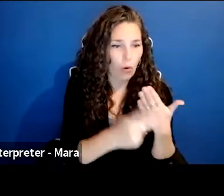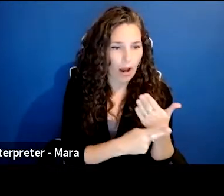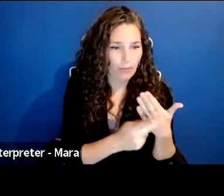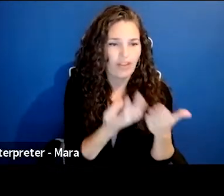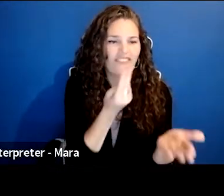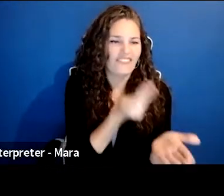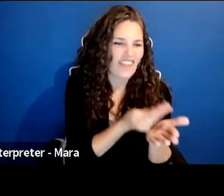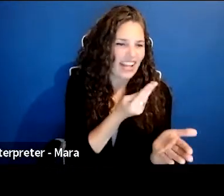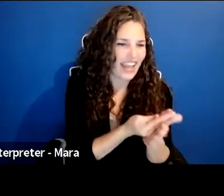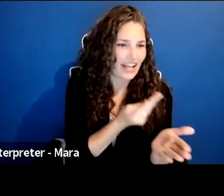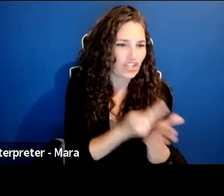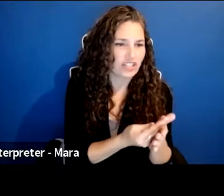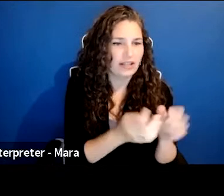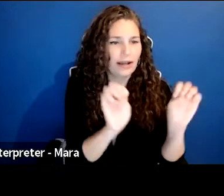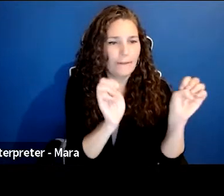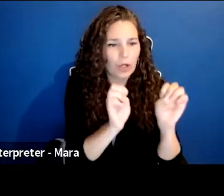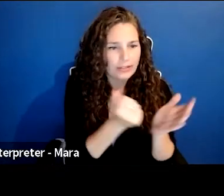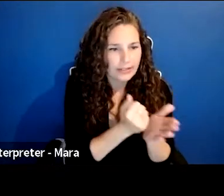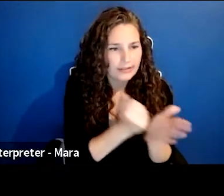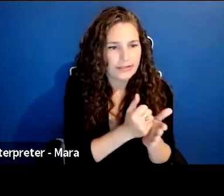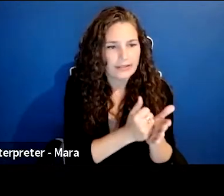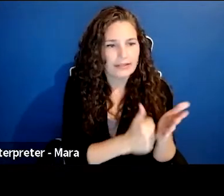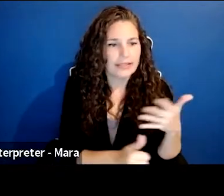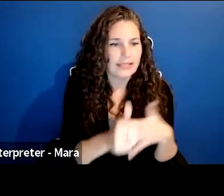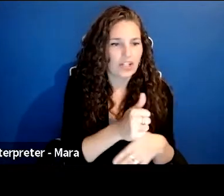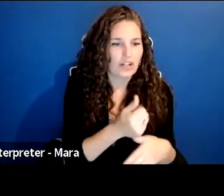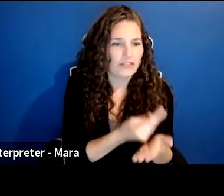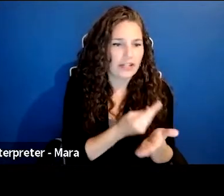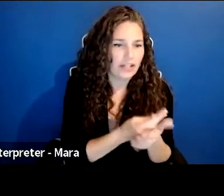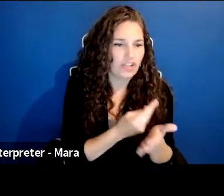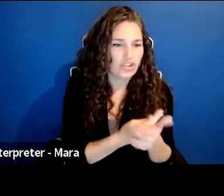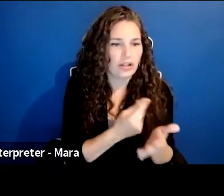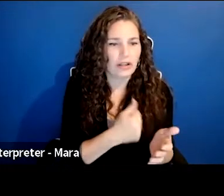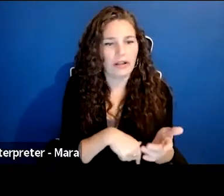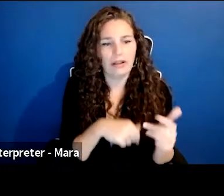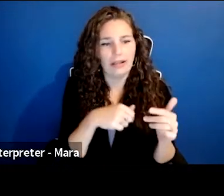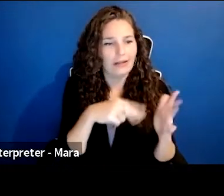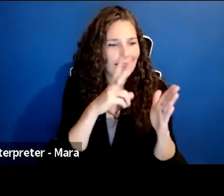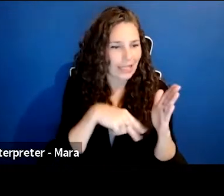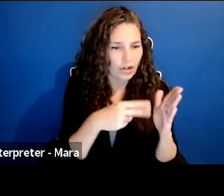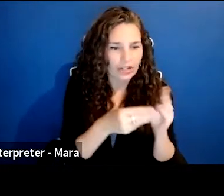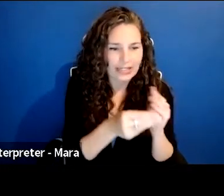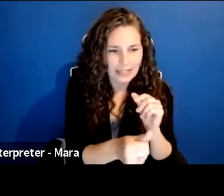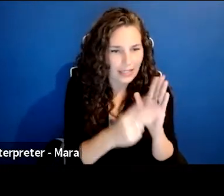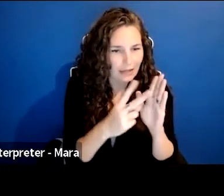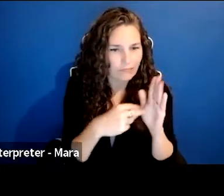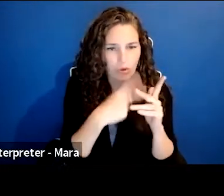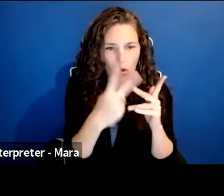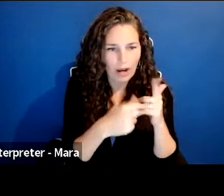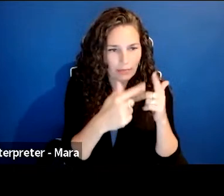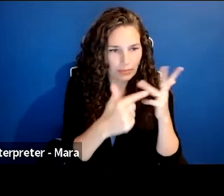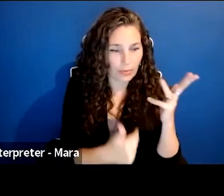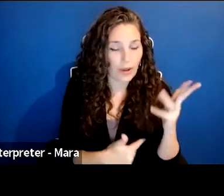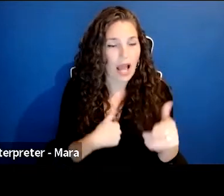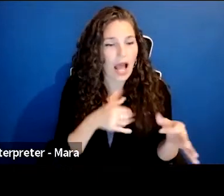our performers programs, and then our literacy program. I'll start by walking you through our financial assistance programs.